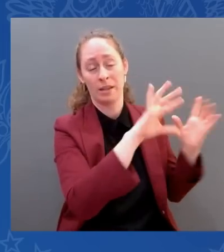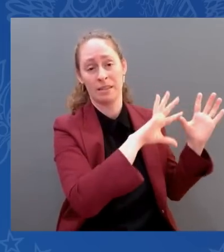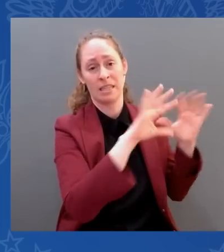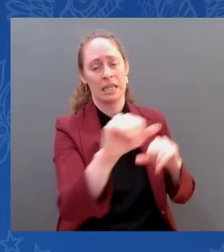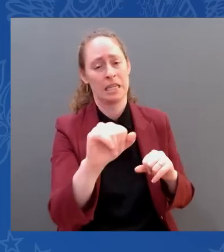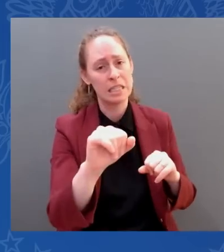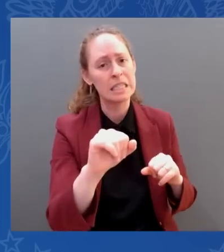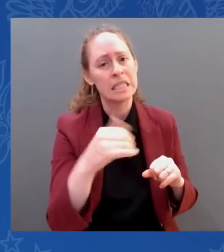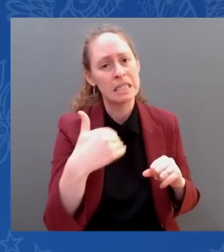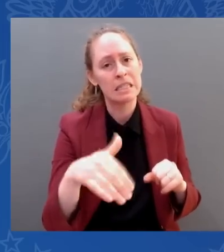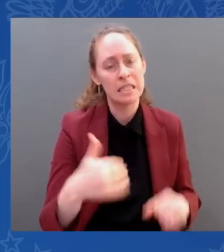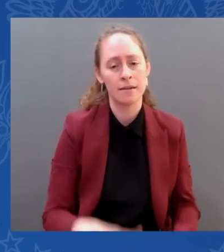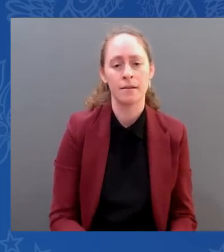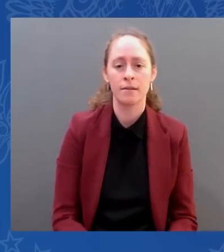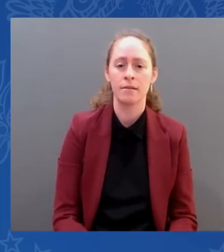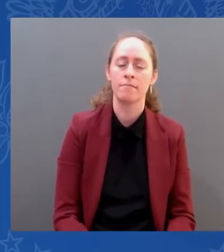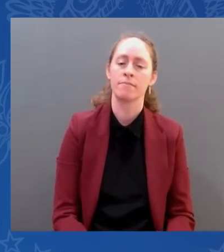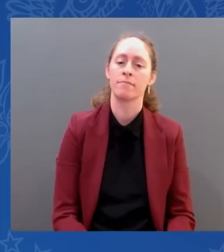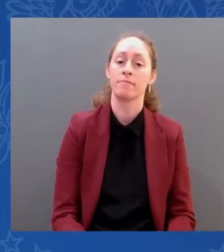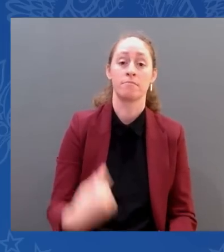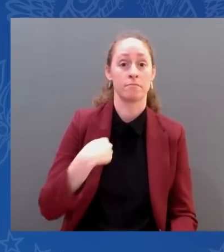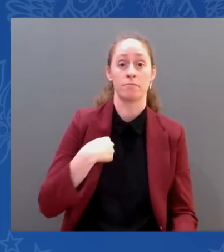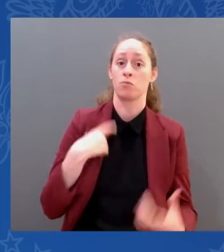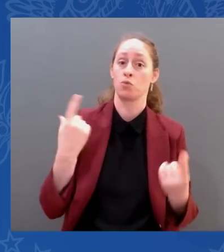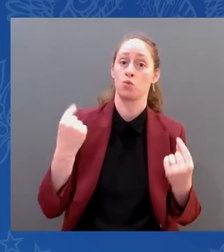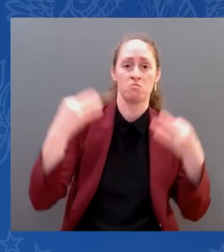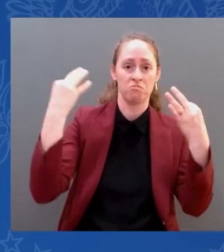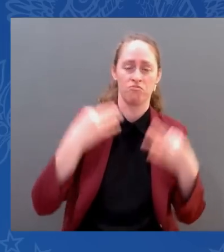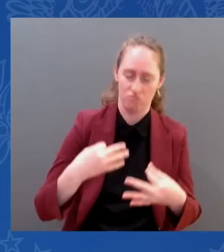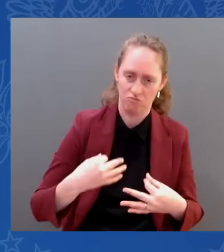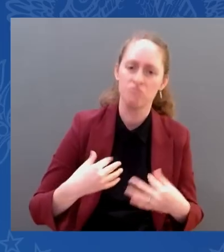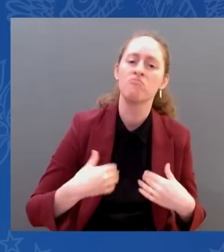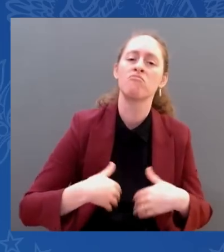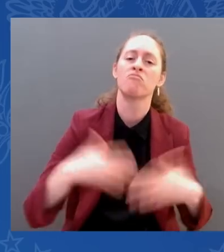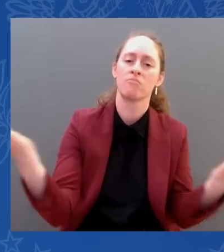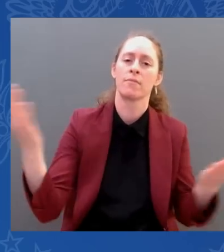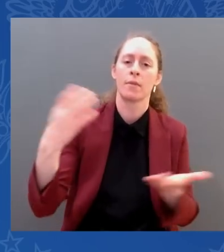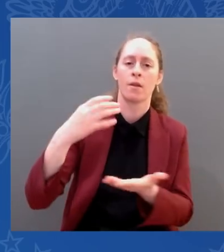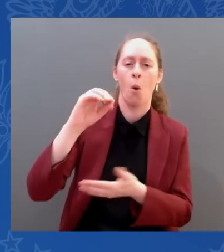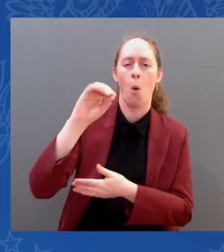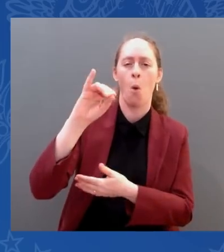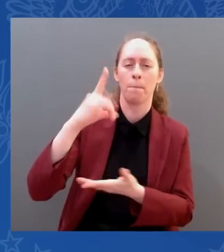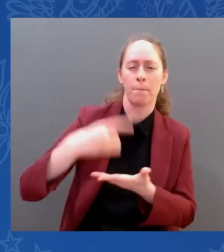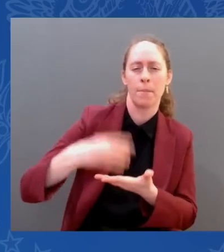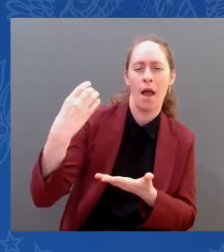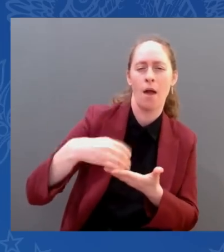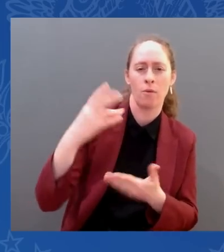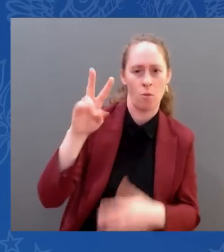to boost supply to keep prices from rising even more. Thanks to America's leadership and diplomacy,